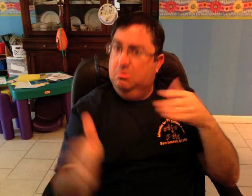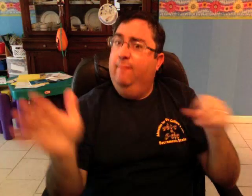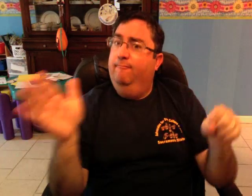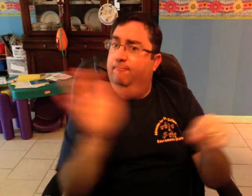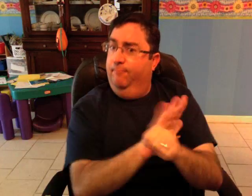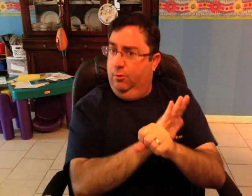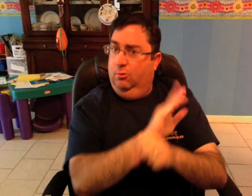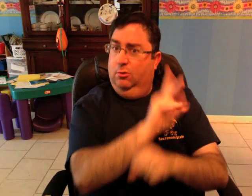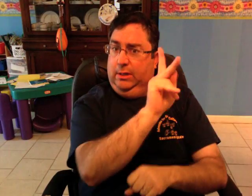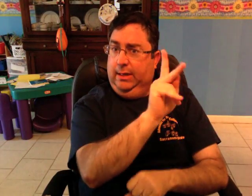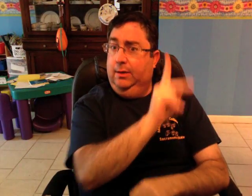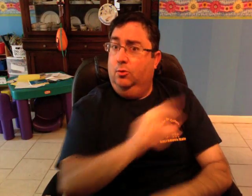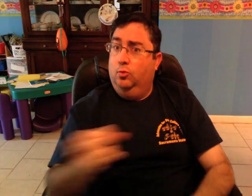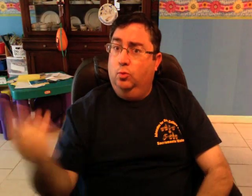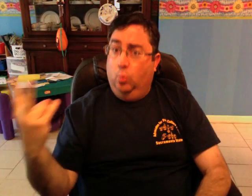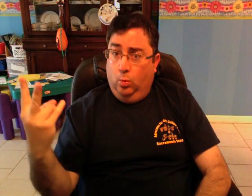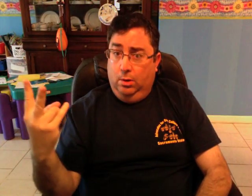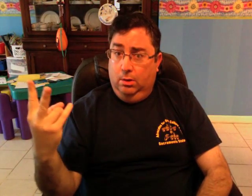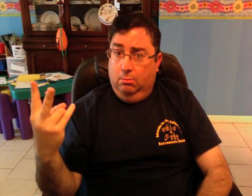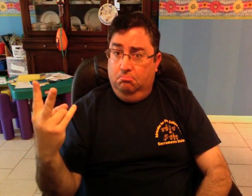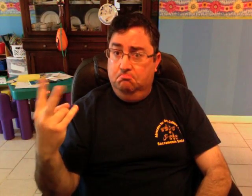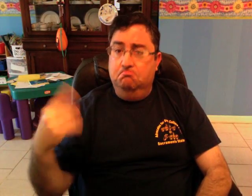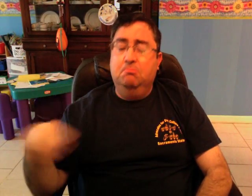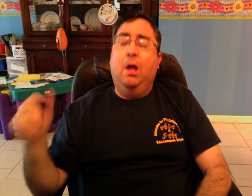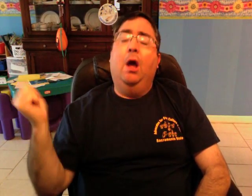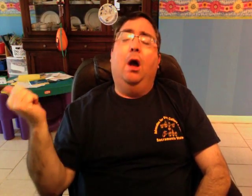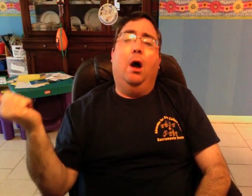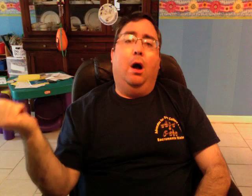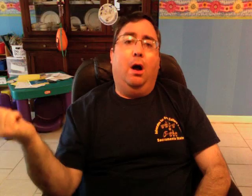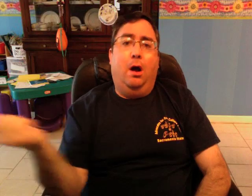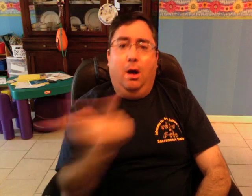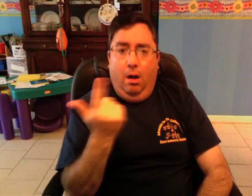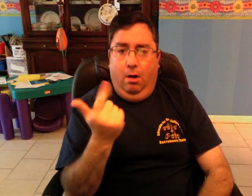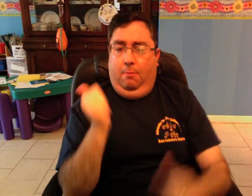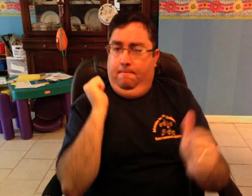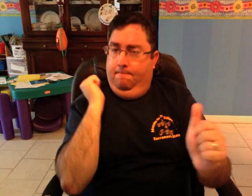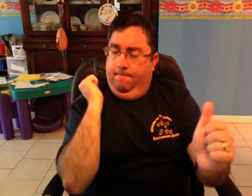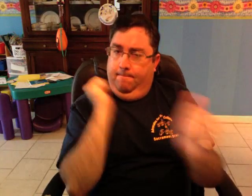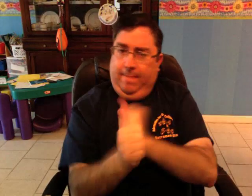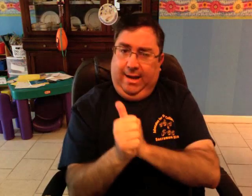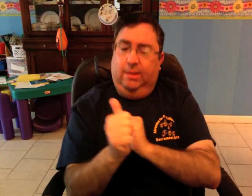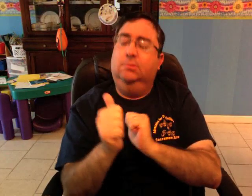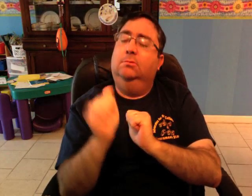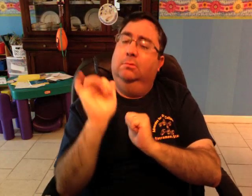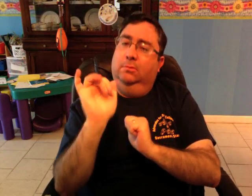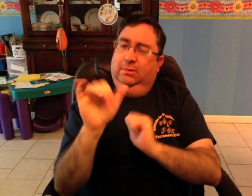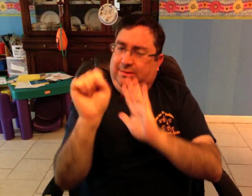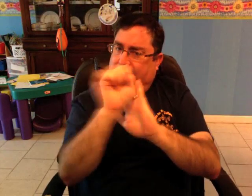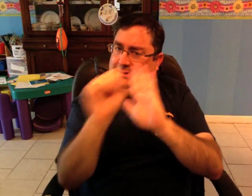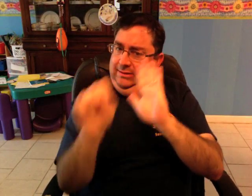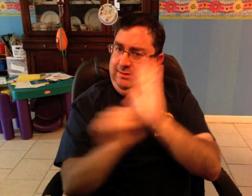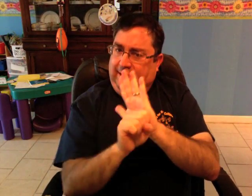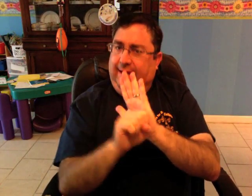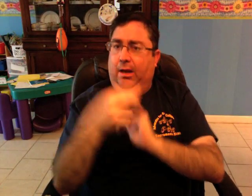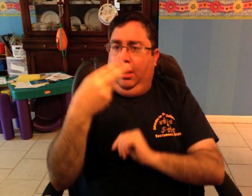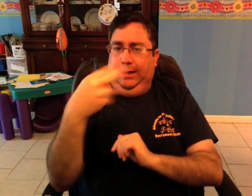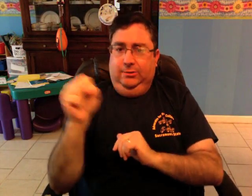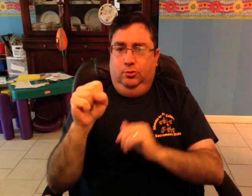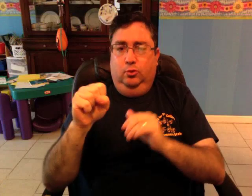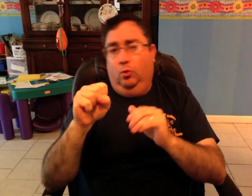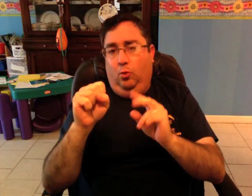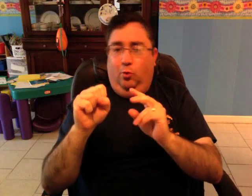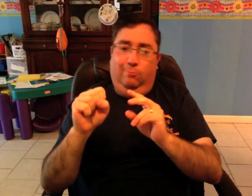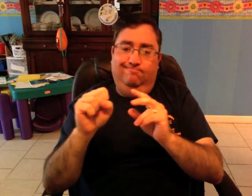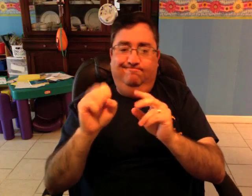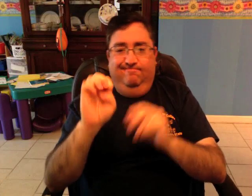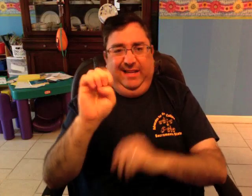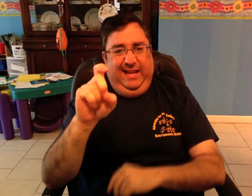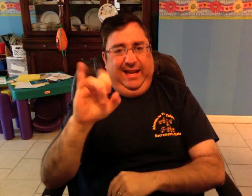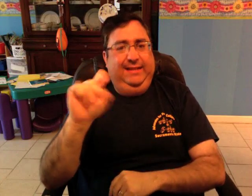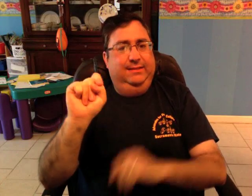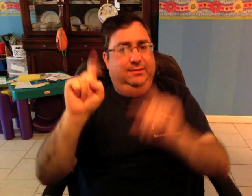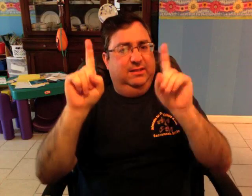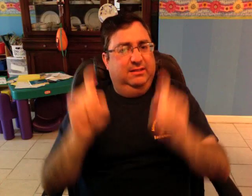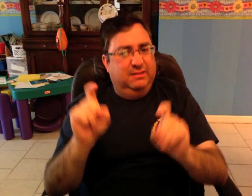and stayed from K-12, all passed the State HS Exit exam,